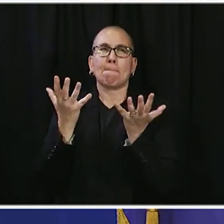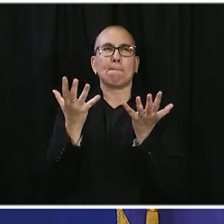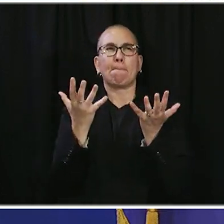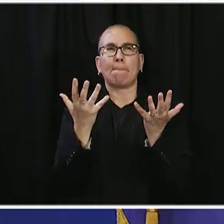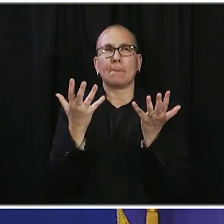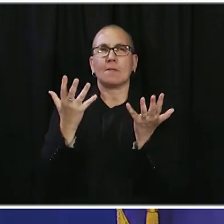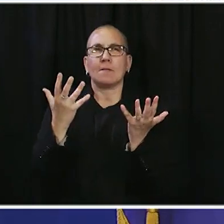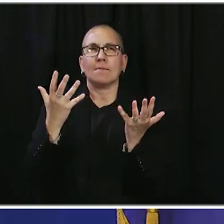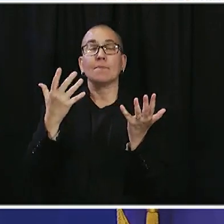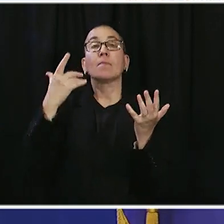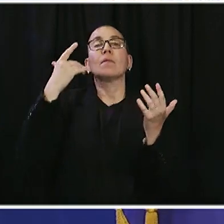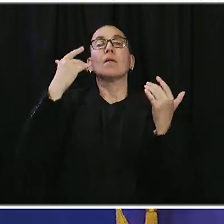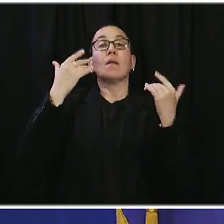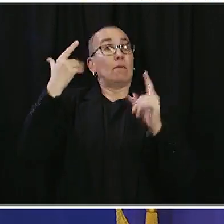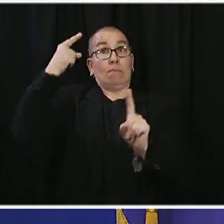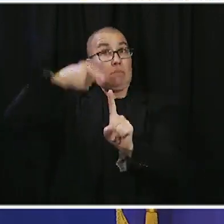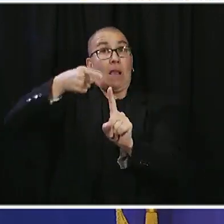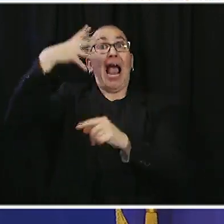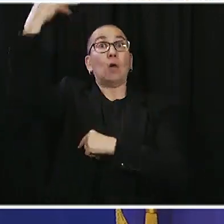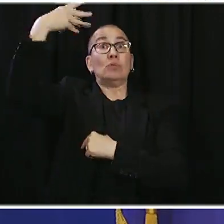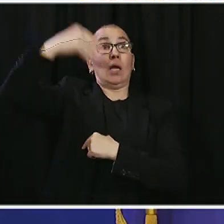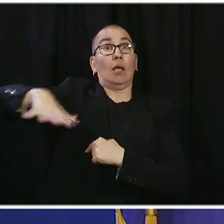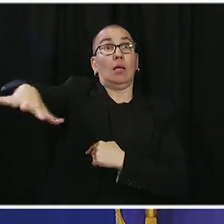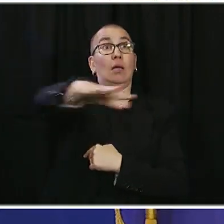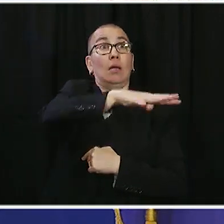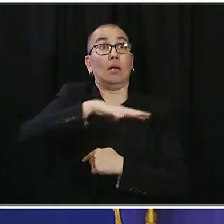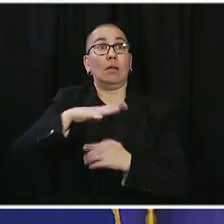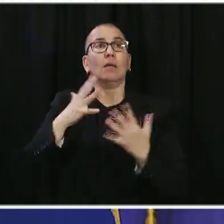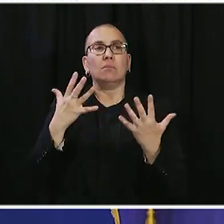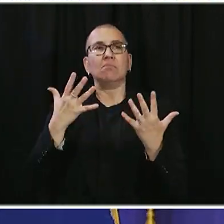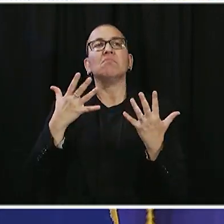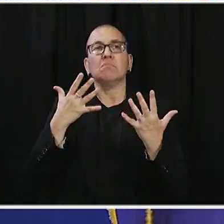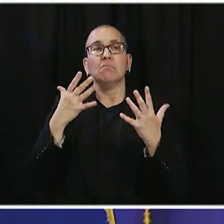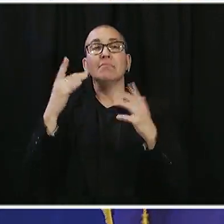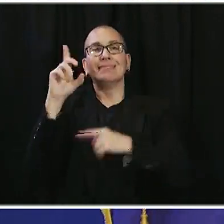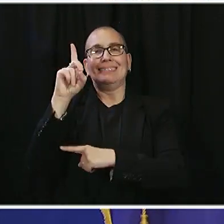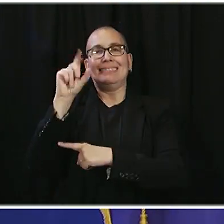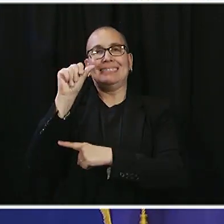PREVIOUS GUIDANCE ON OUTDOOR RECREATION AND YOUTH SPORTS. WHERE WE'RE CURRENTLY AT, IT WAS SORT